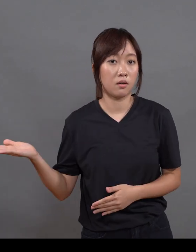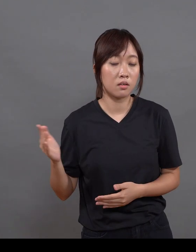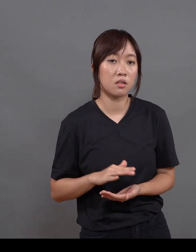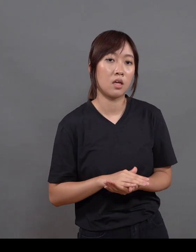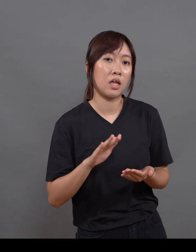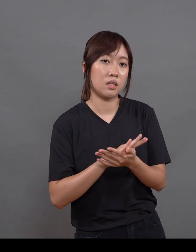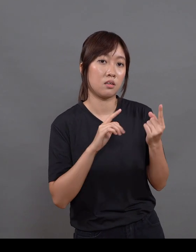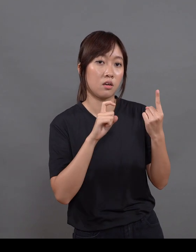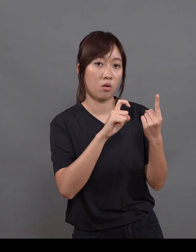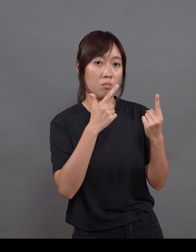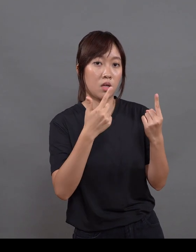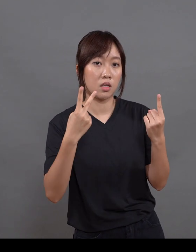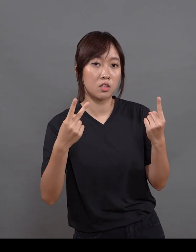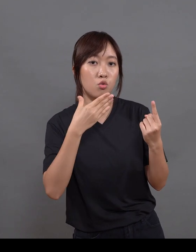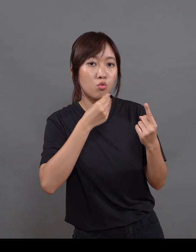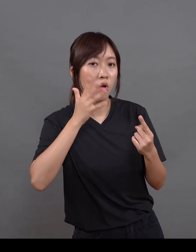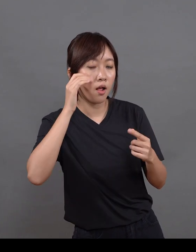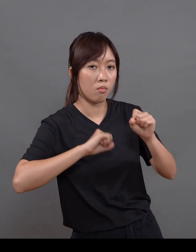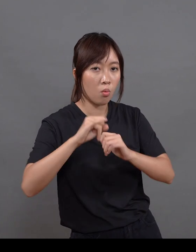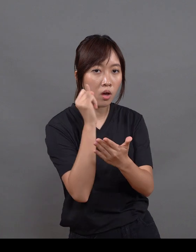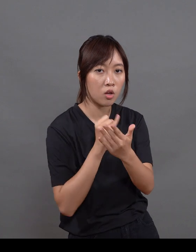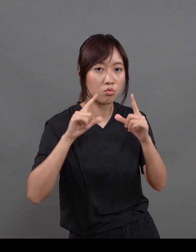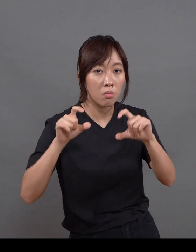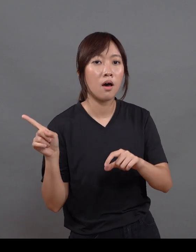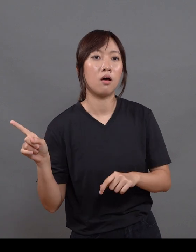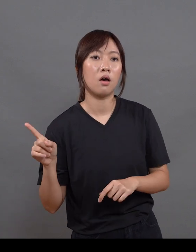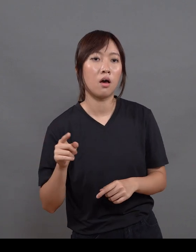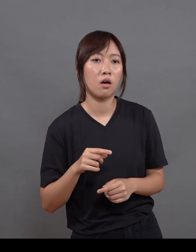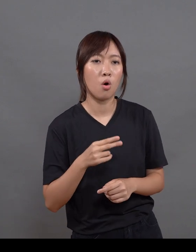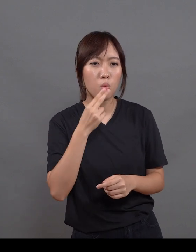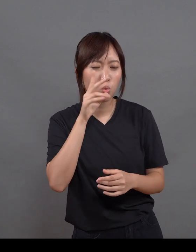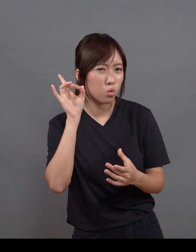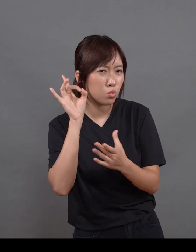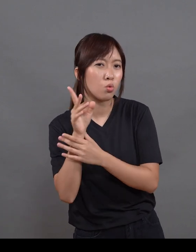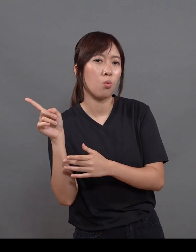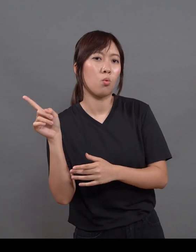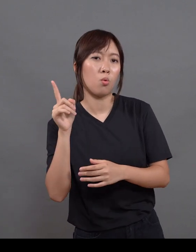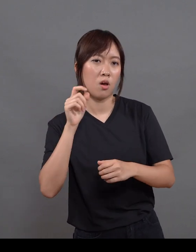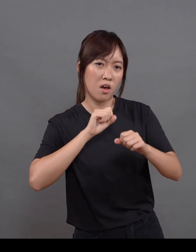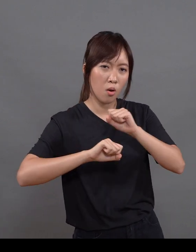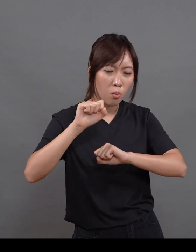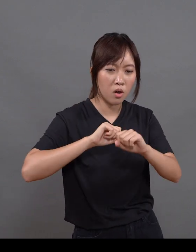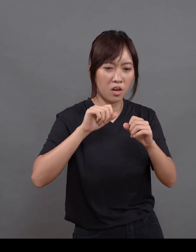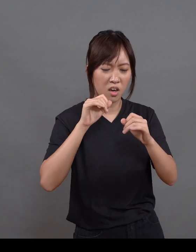Take this contact sheet as an example It captures Ricky Yeung’s performance artwork in 1982 which I believe was from his early years